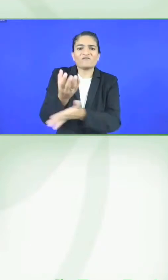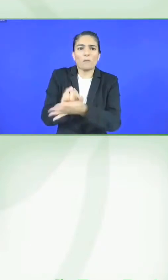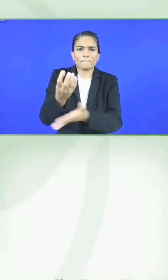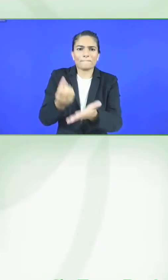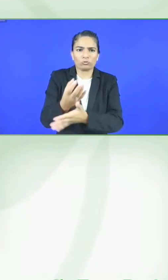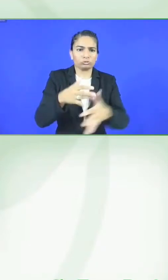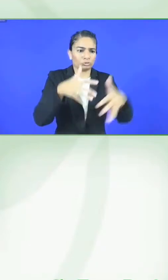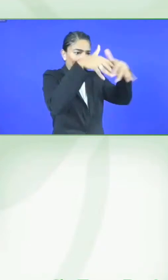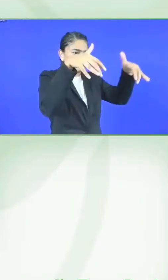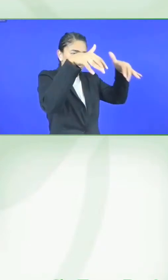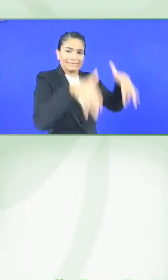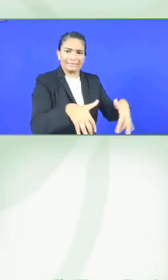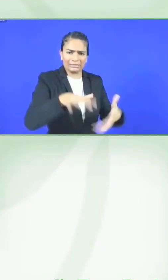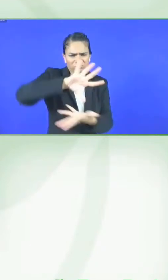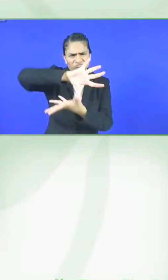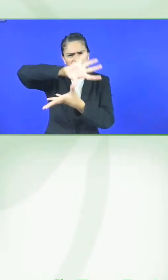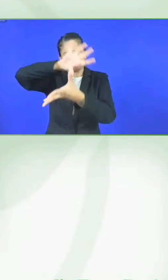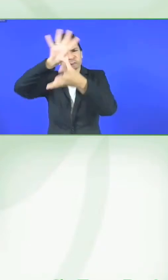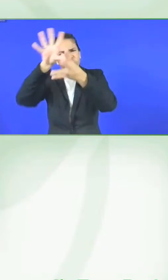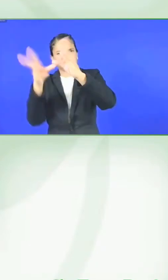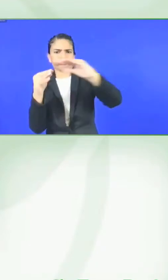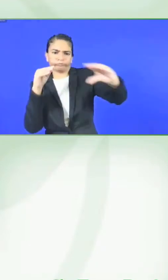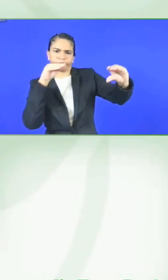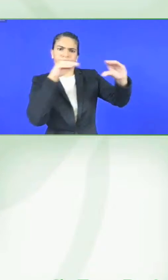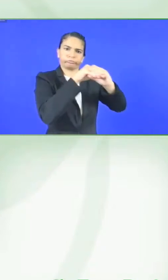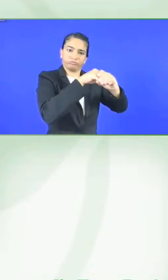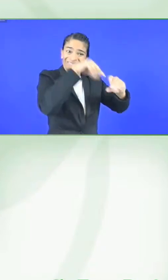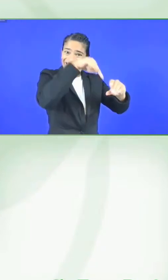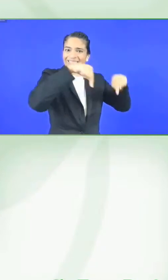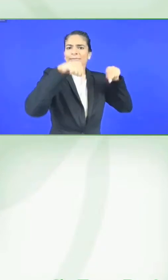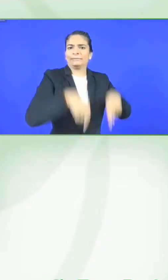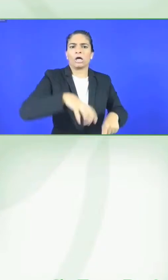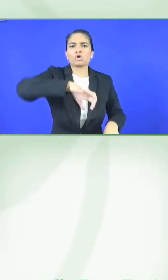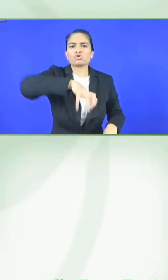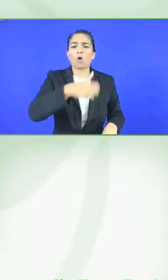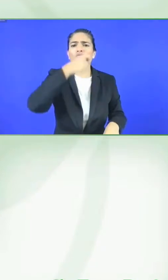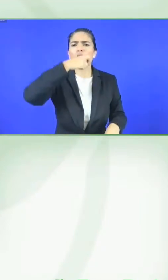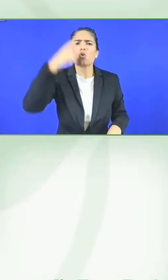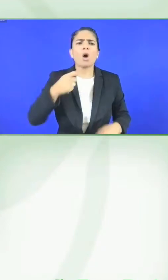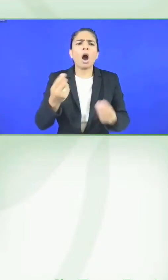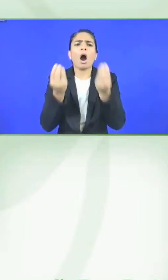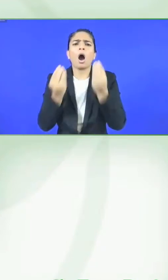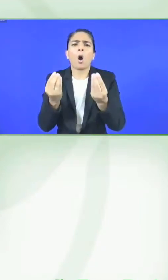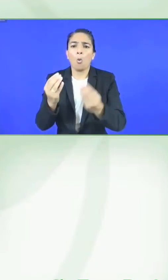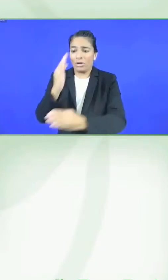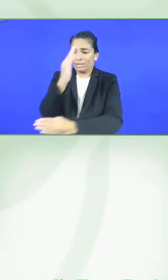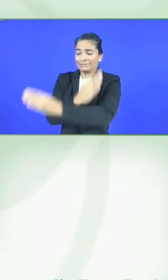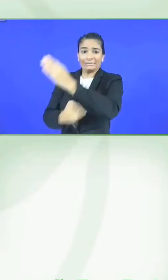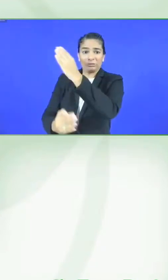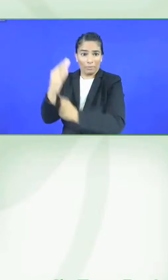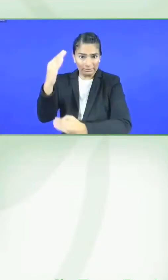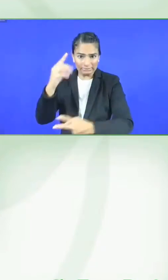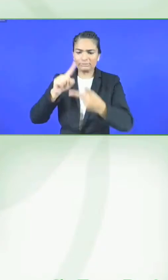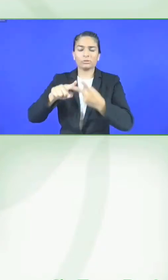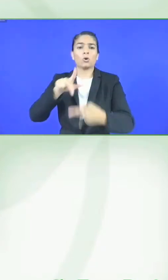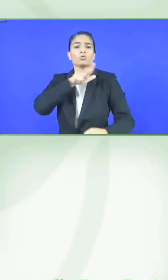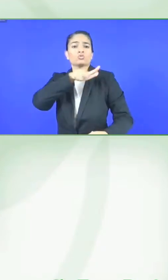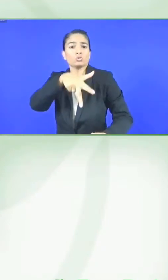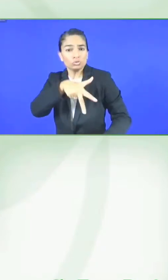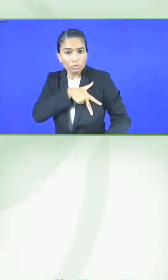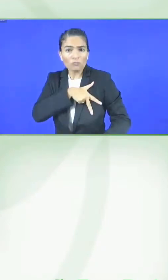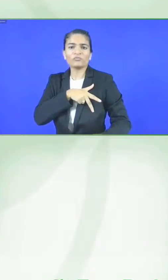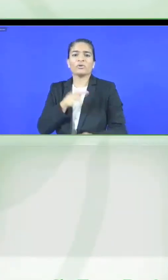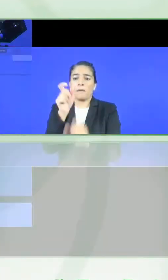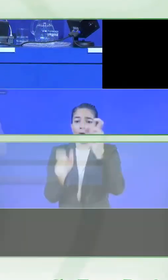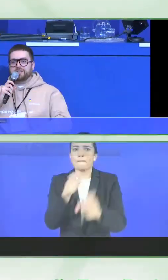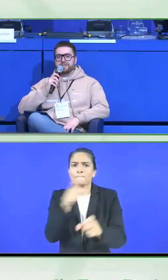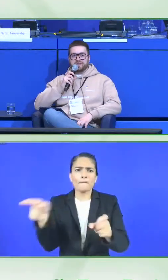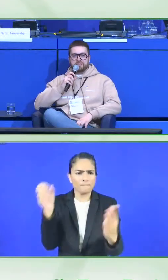I would like to see some statistics about our results.